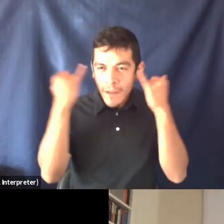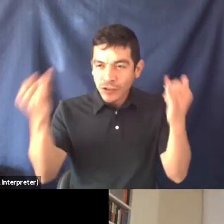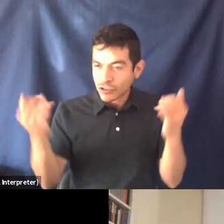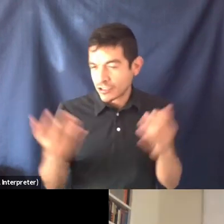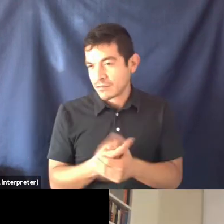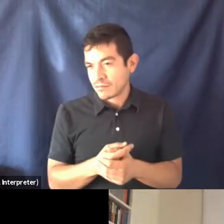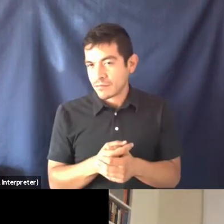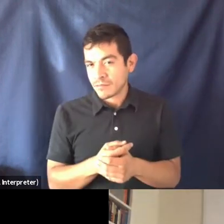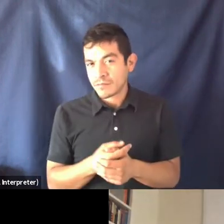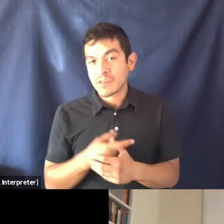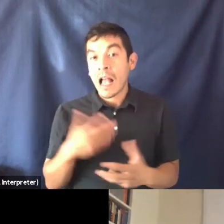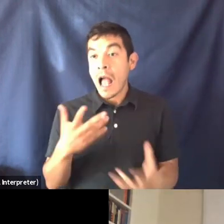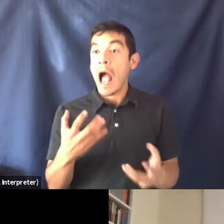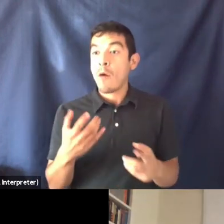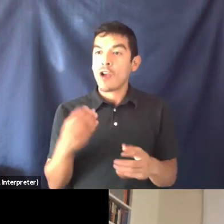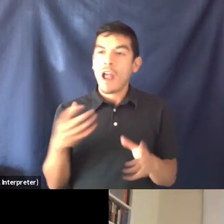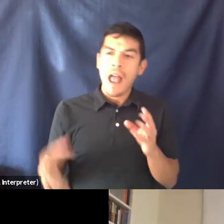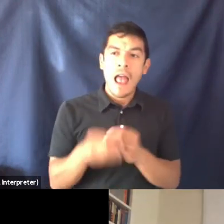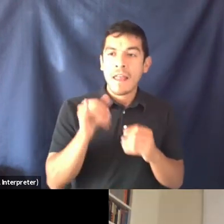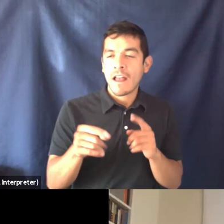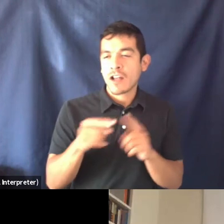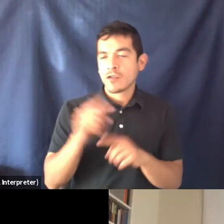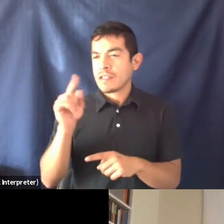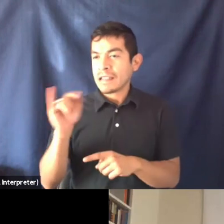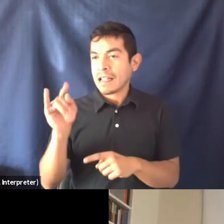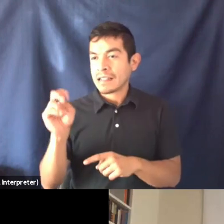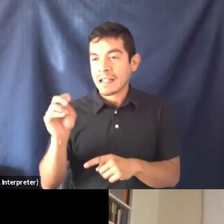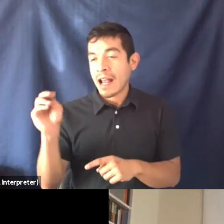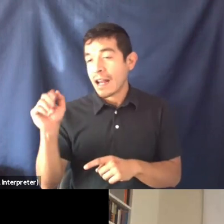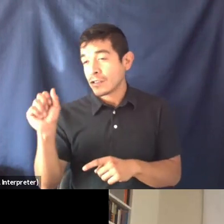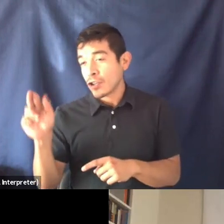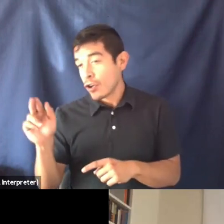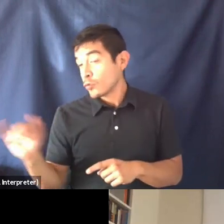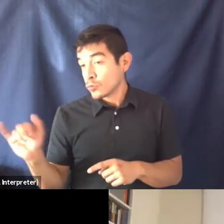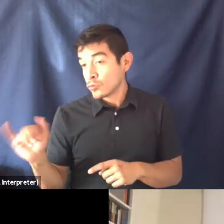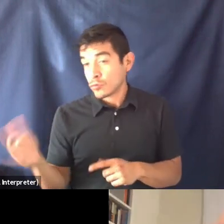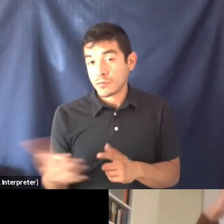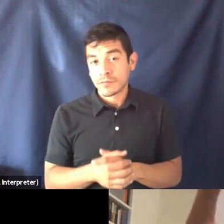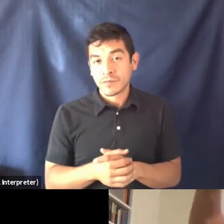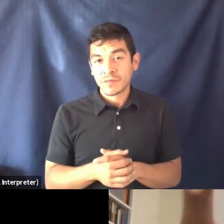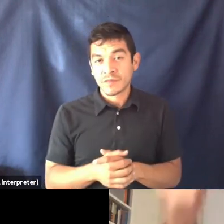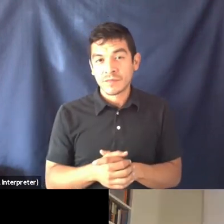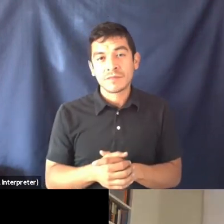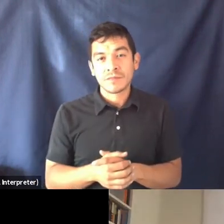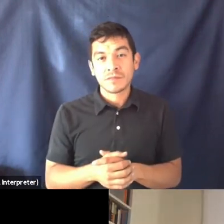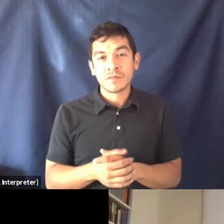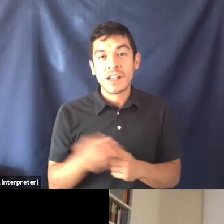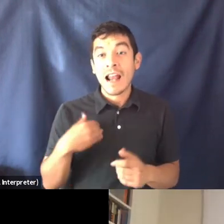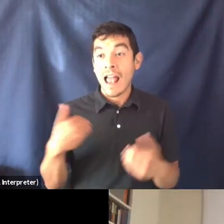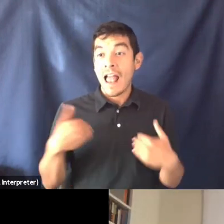And we wanted to afford that to Zeytin and Nazar also, and then in terms of logistically I had an easy rig hanging to support the weight